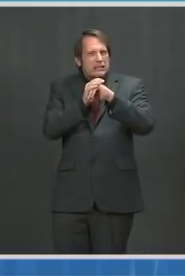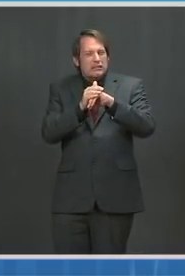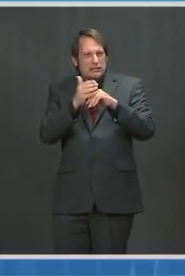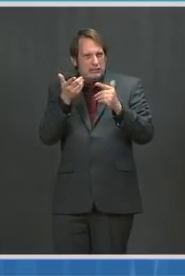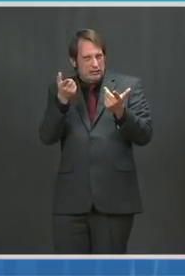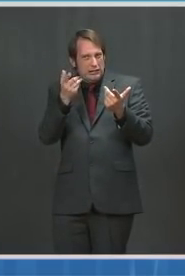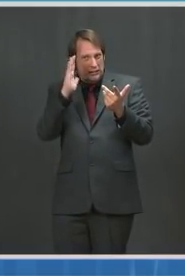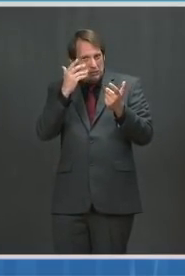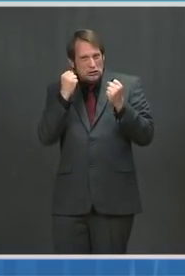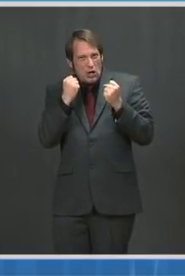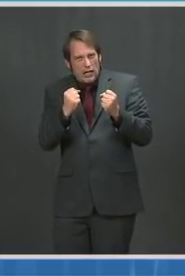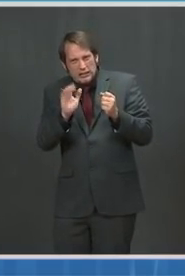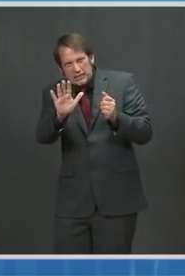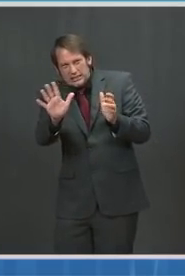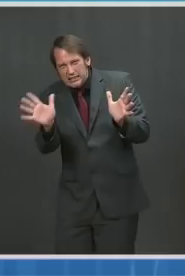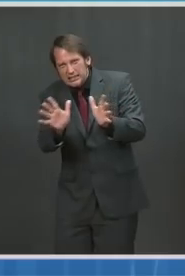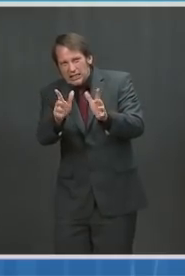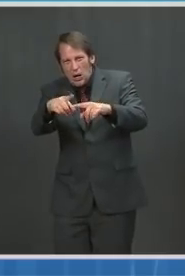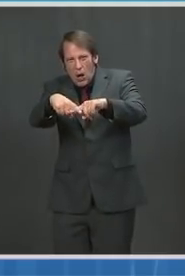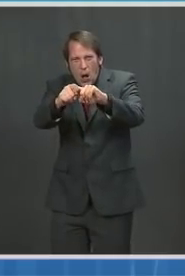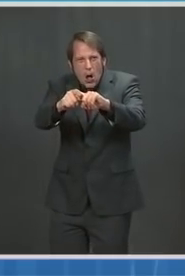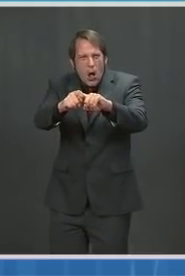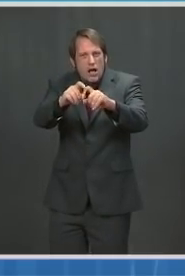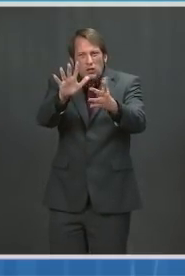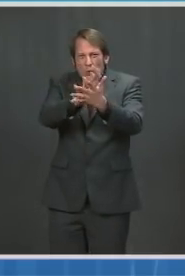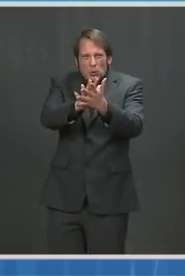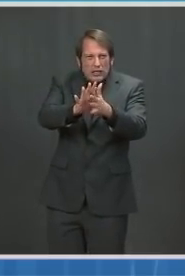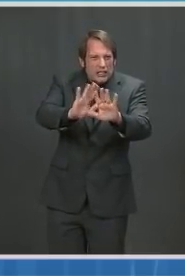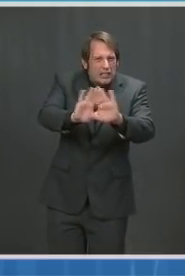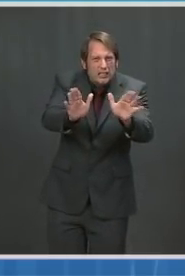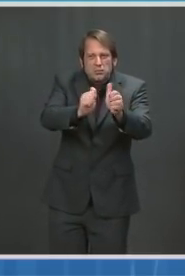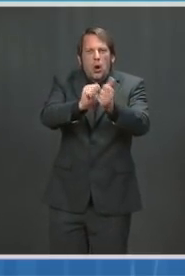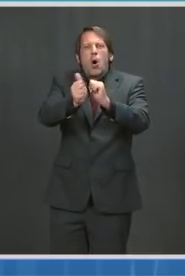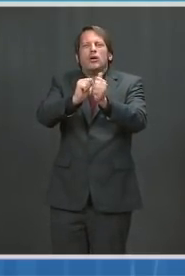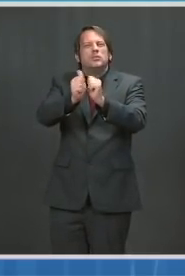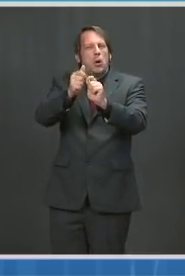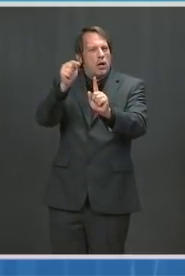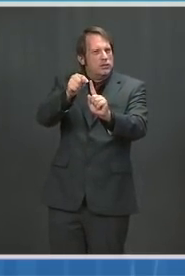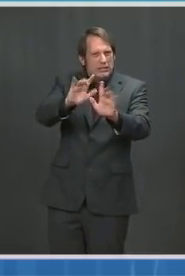you know, a short -- some, you know -- should there be a pause in restaurants? In -- more -- should there be --